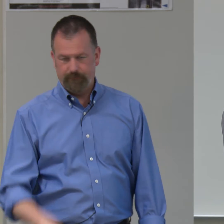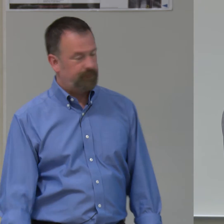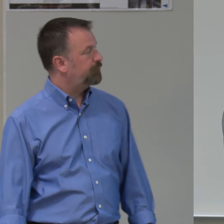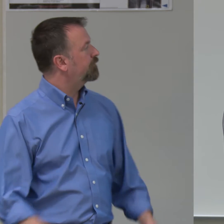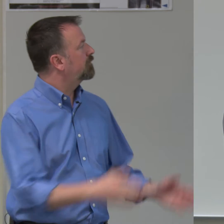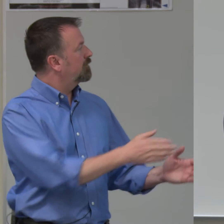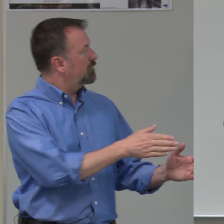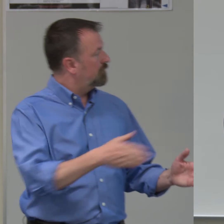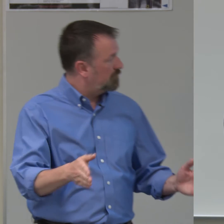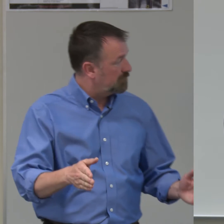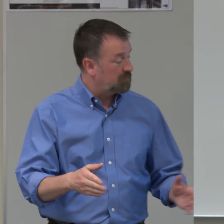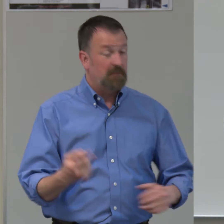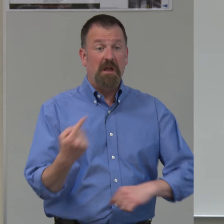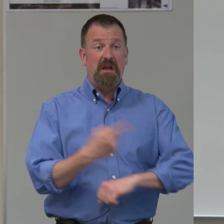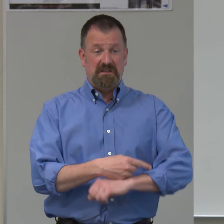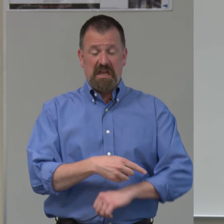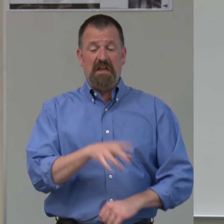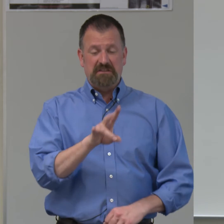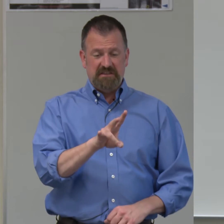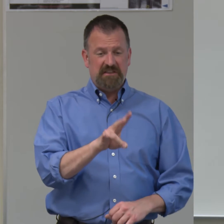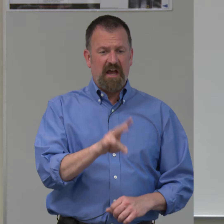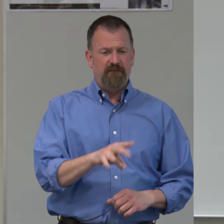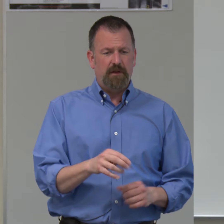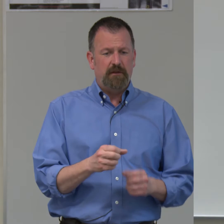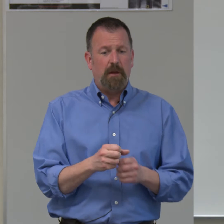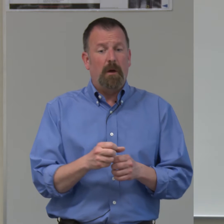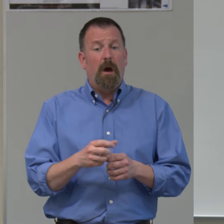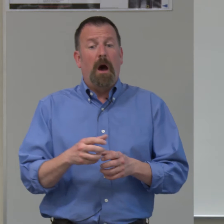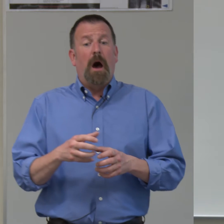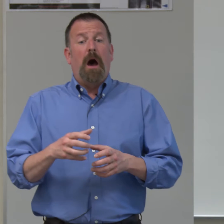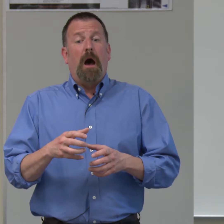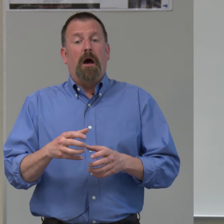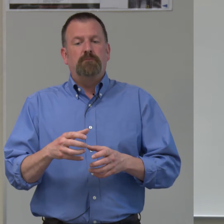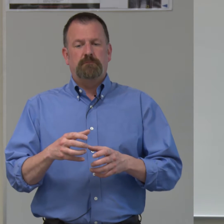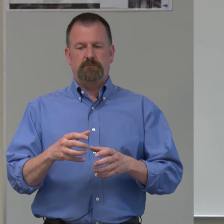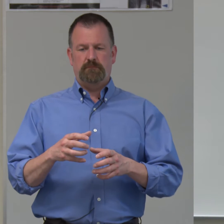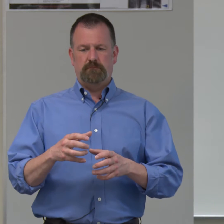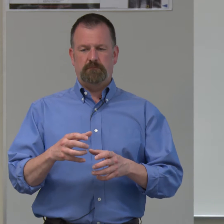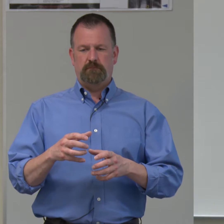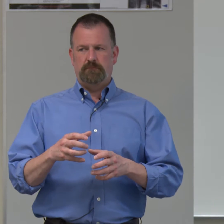then see that they continue to grow for a little bit, but then that growth is arrested...